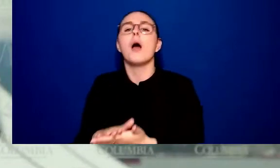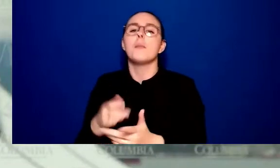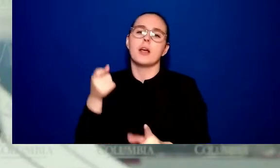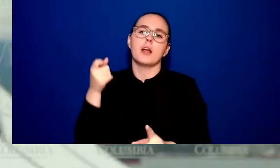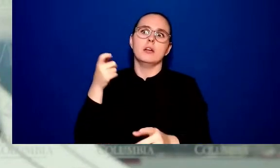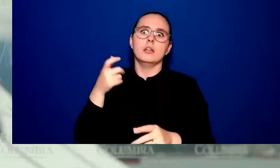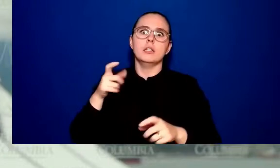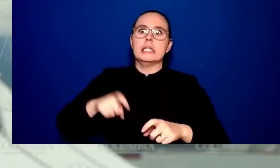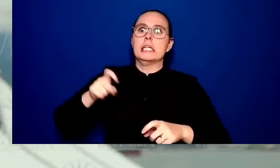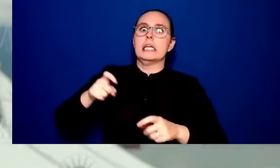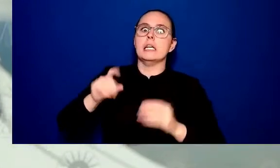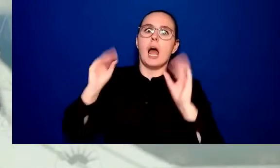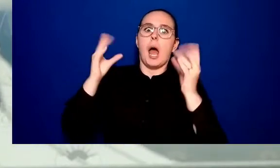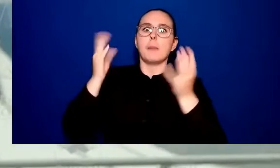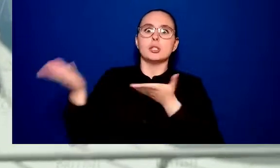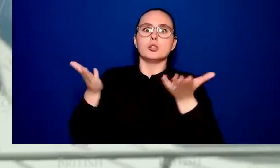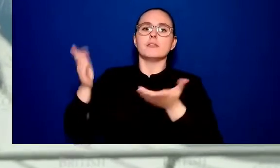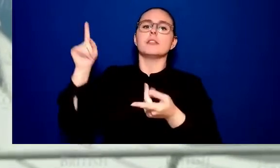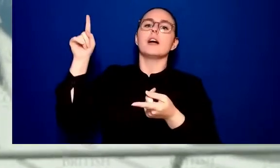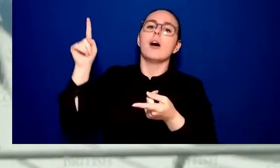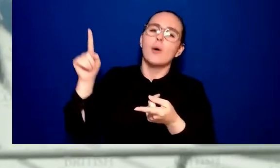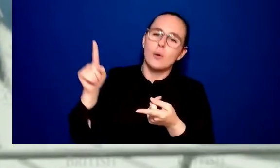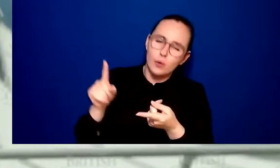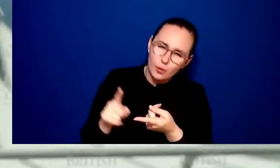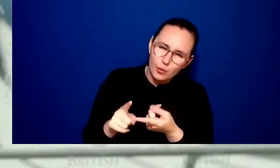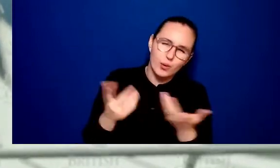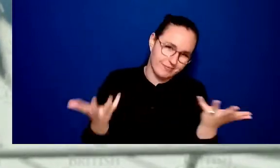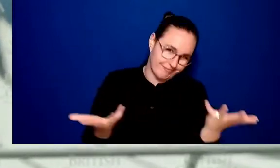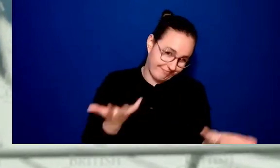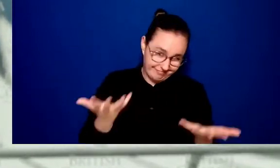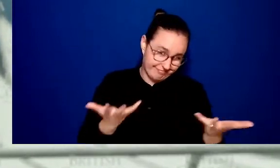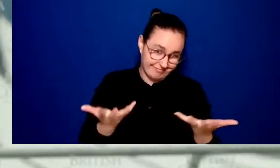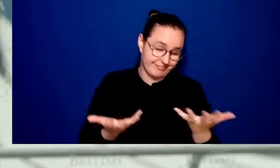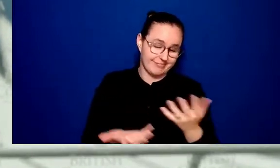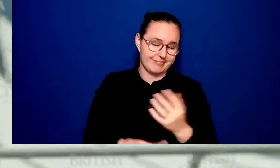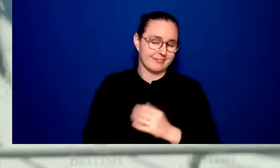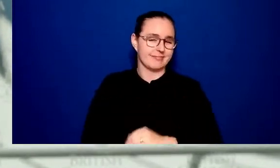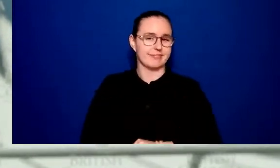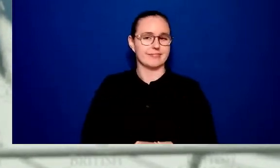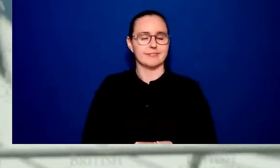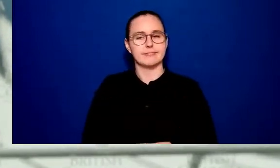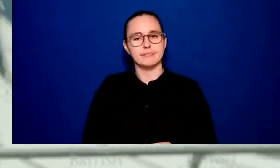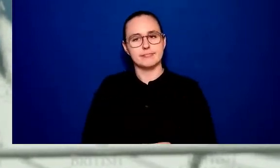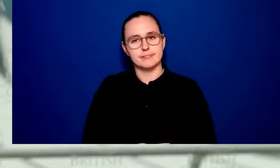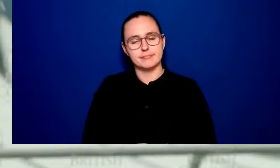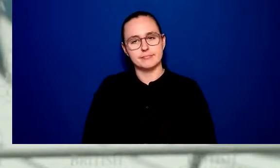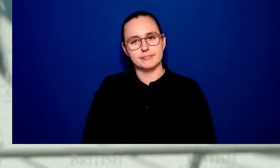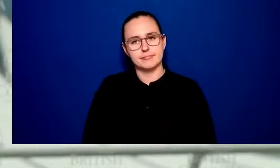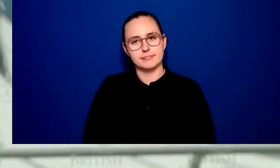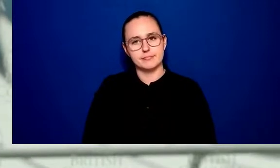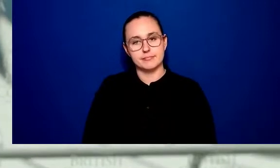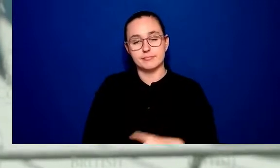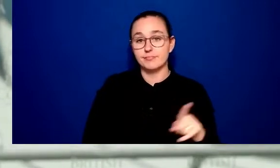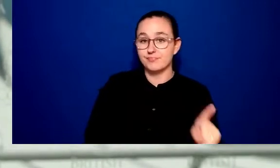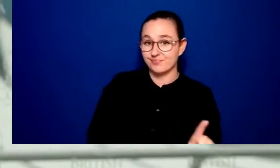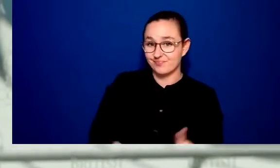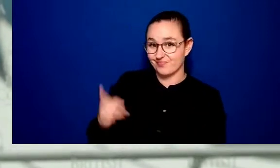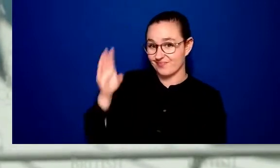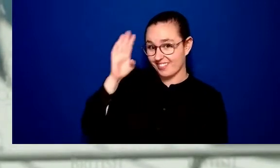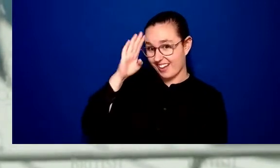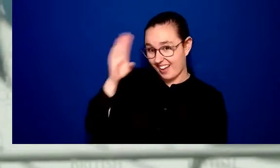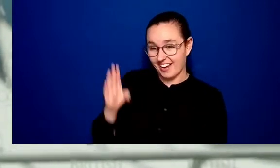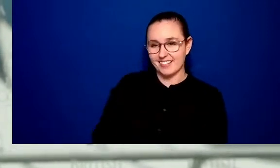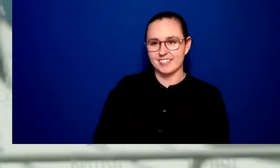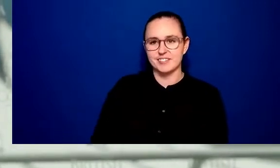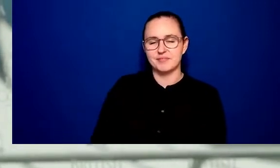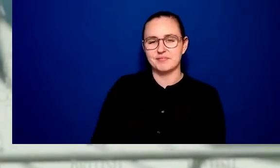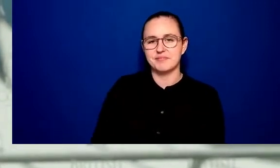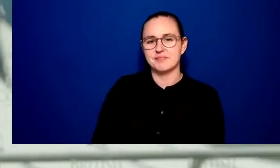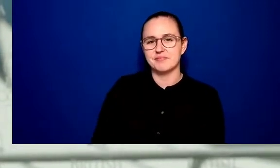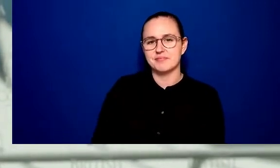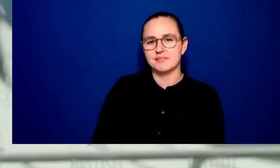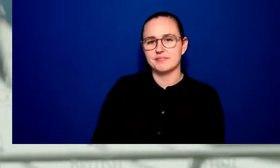ahead. Hi there. I'm wondering